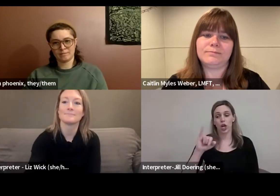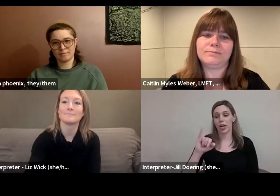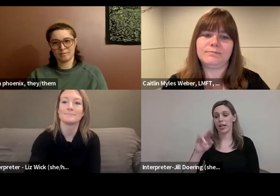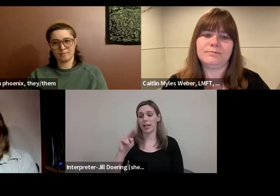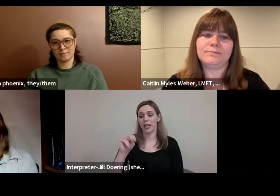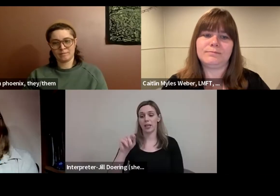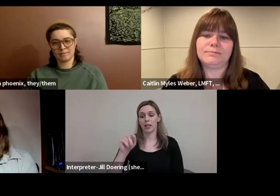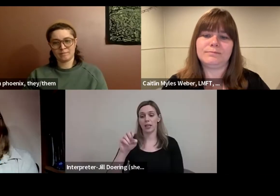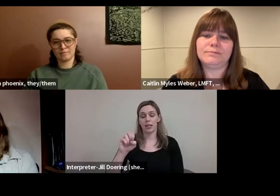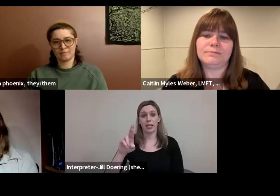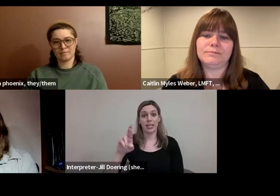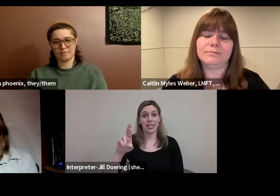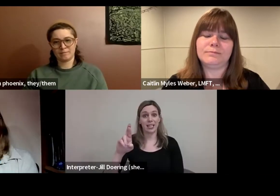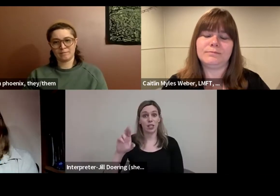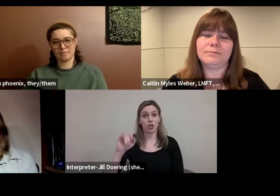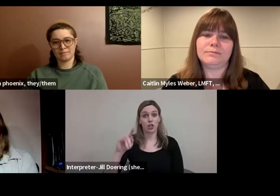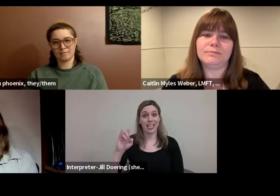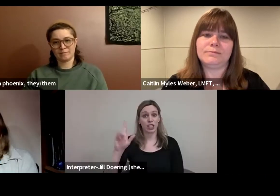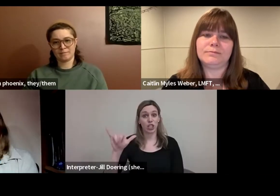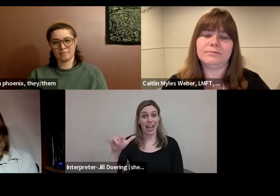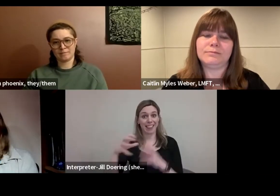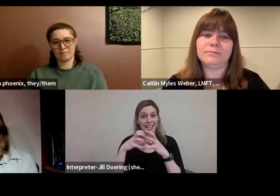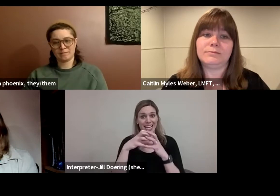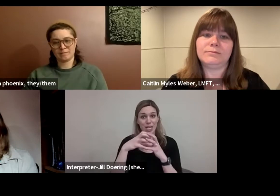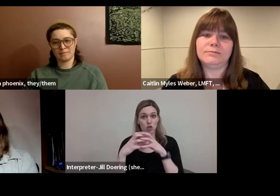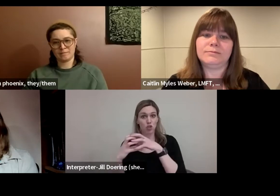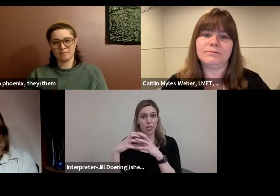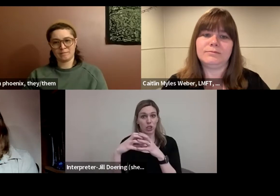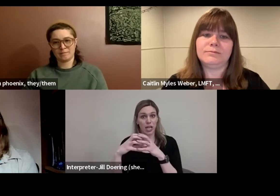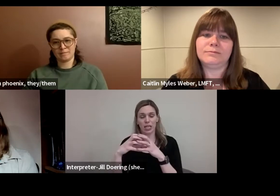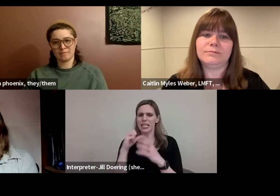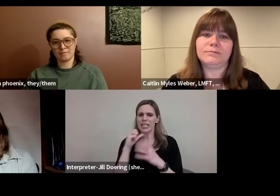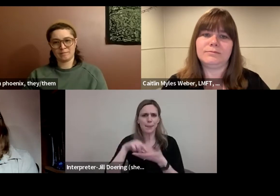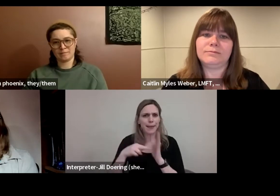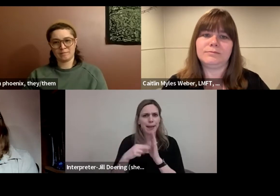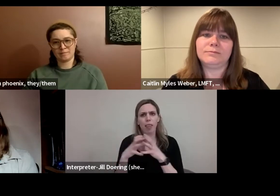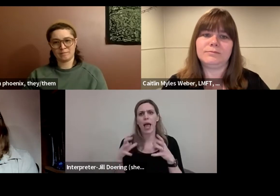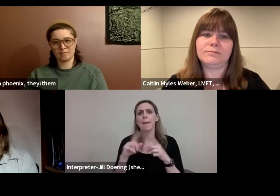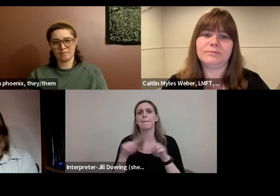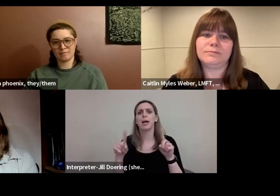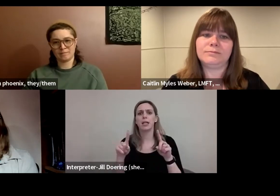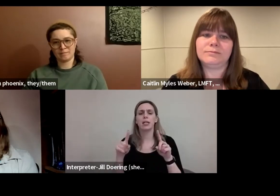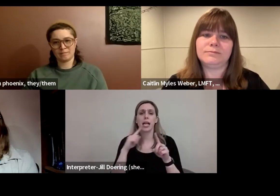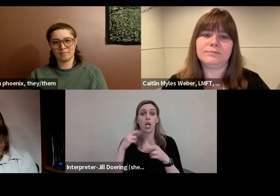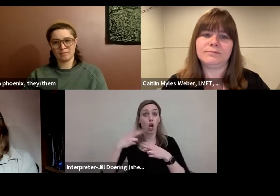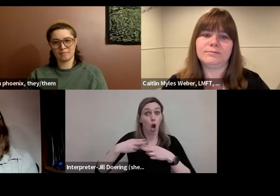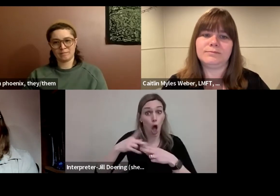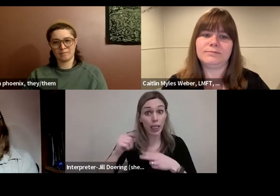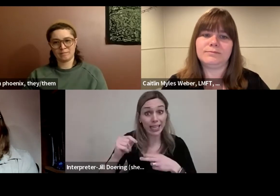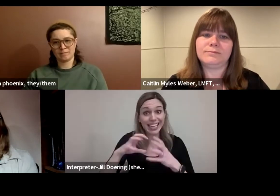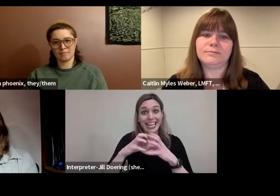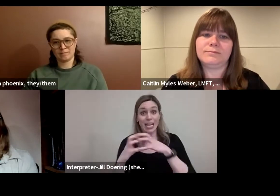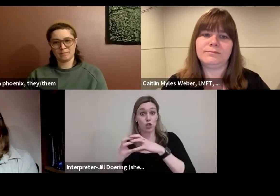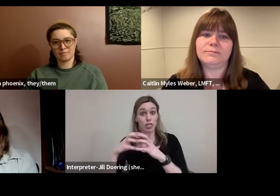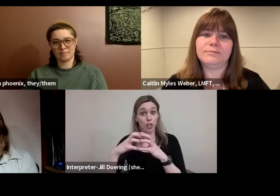what people's experiences are mean a lot, what their identities are mean a lot. But calling it intersectionality is, you know, a nice, fancy word